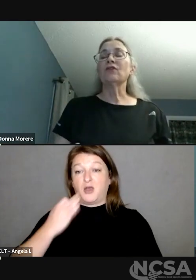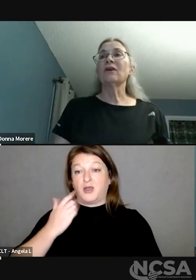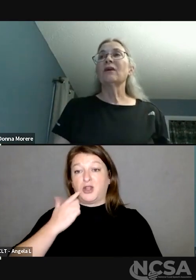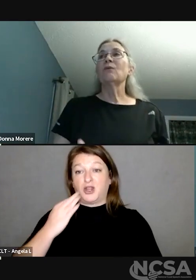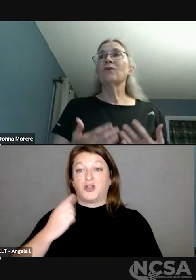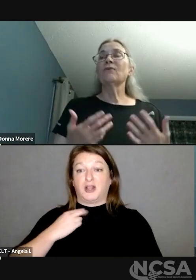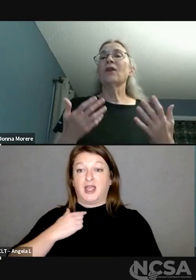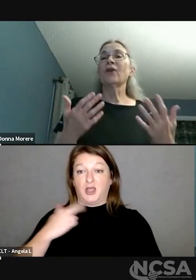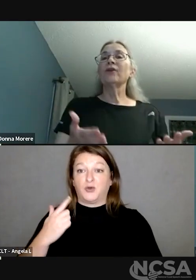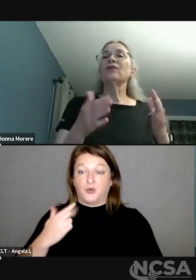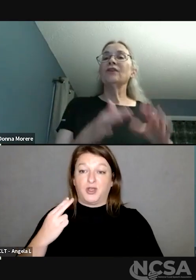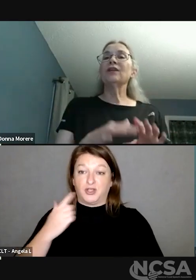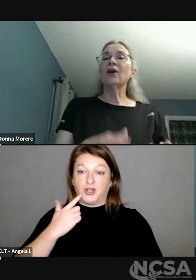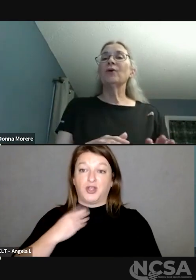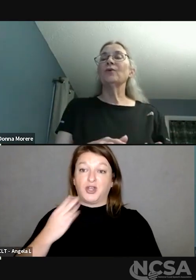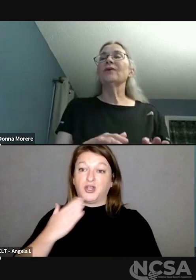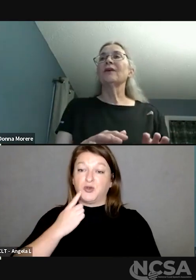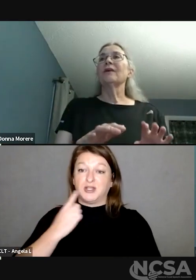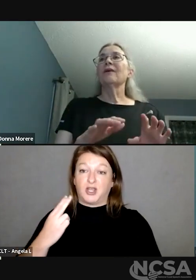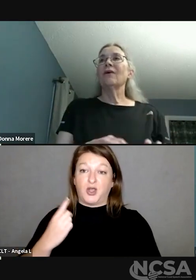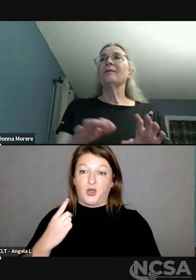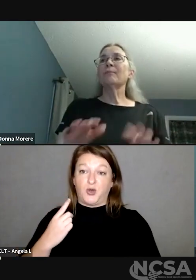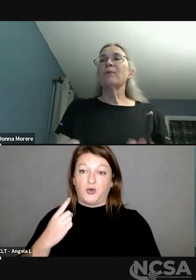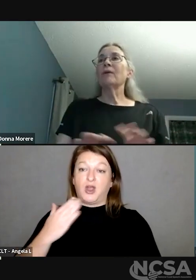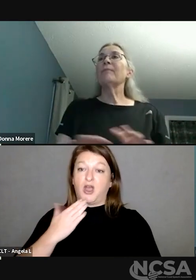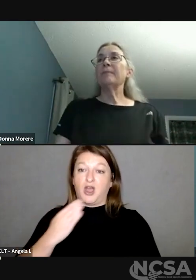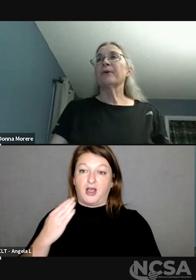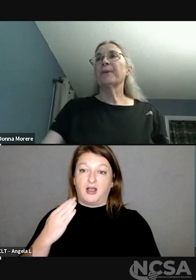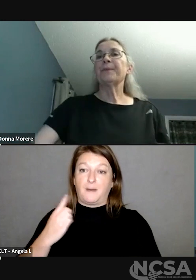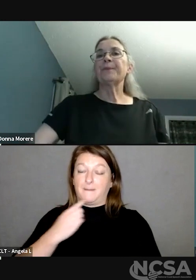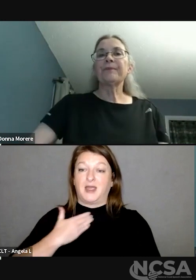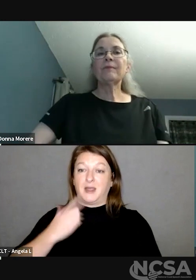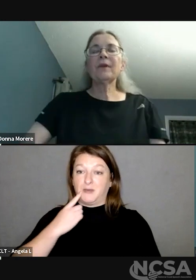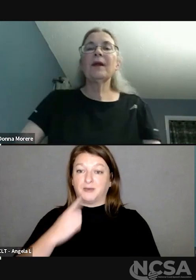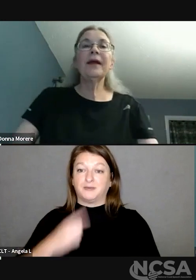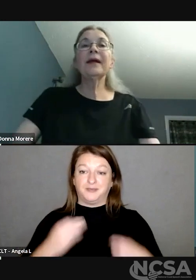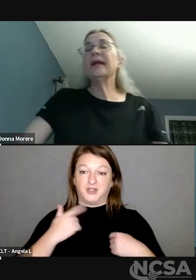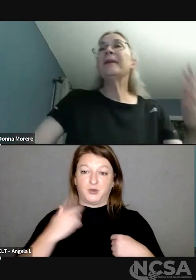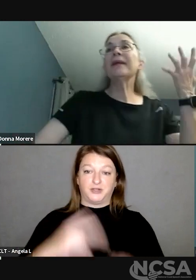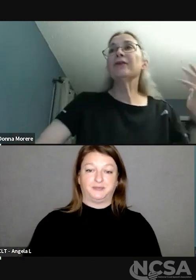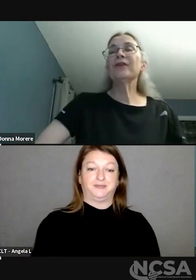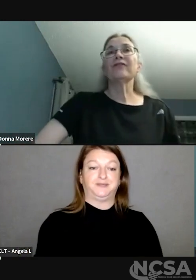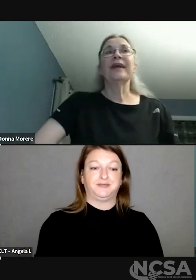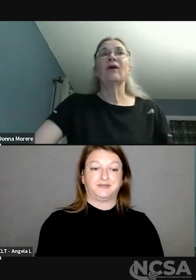was learning to decode on paper, and anybody can do this now.